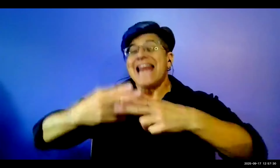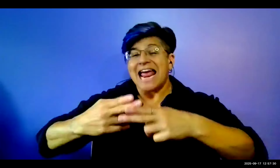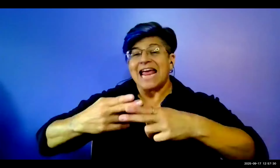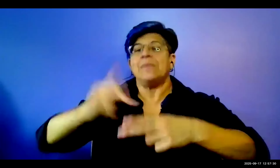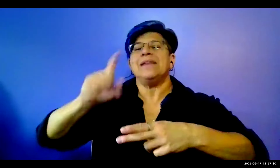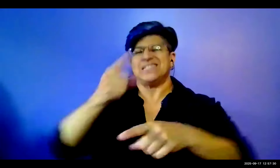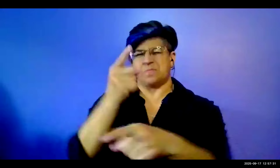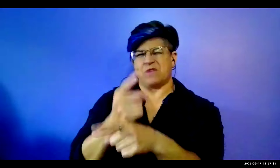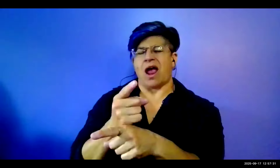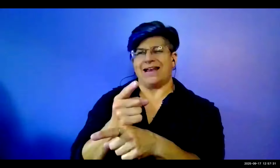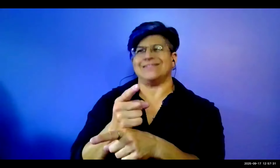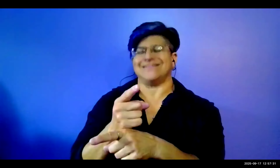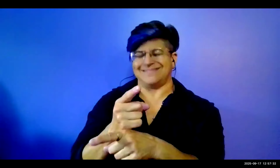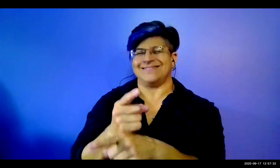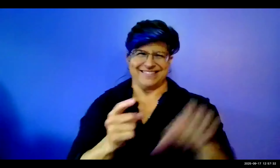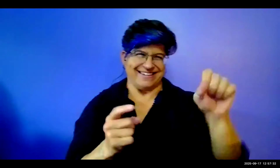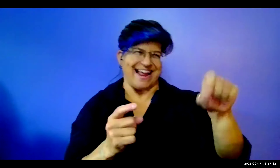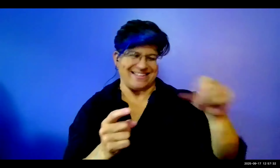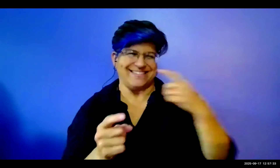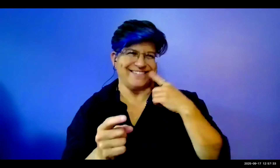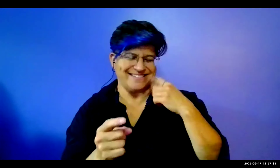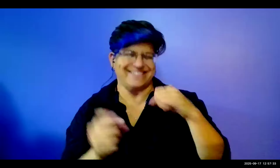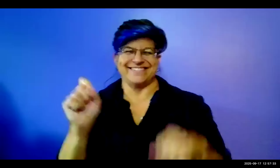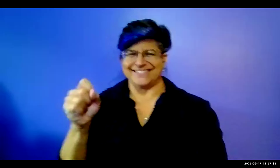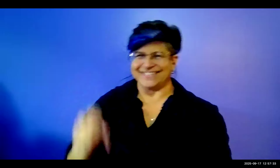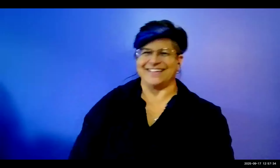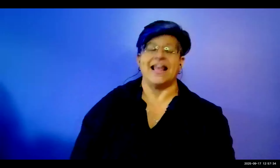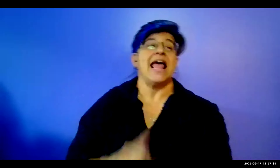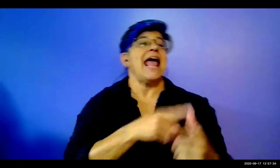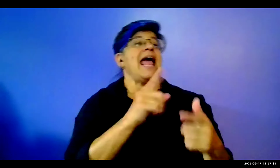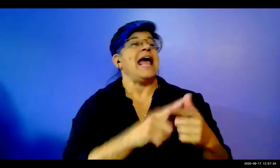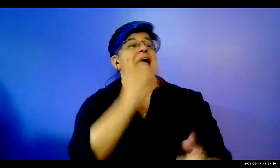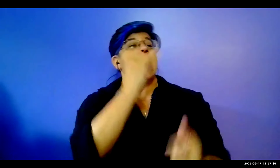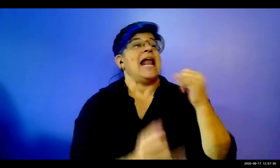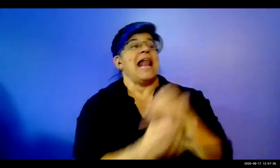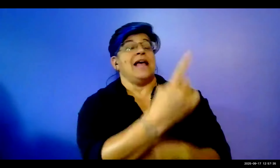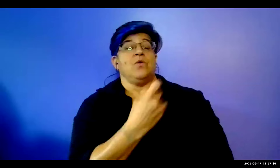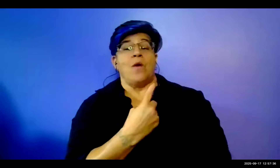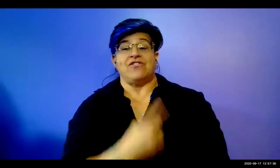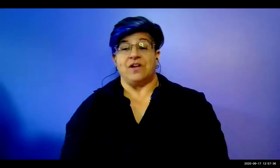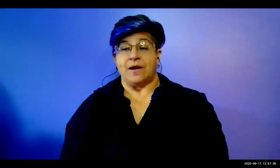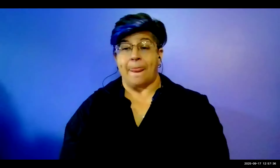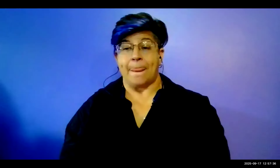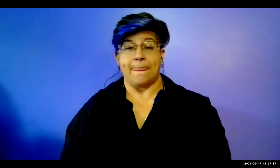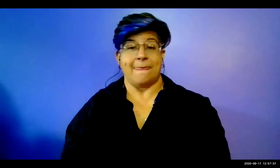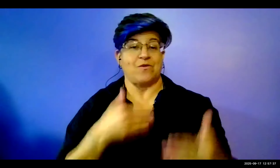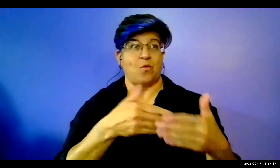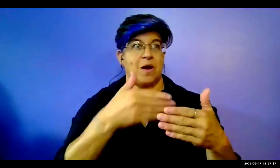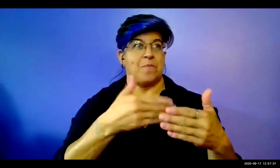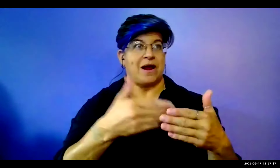Yes. Okay, and then the last question as we approach the top of the hour.